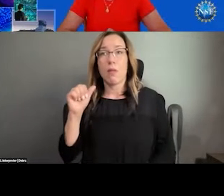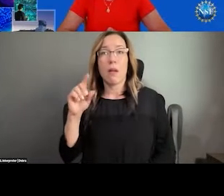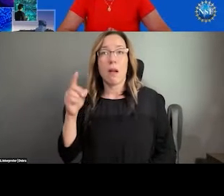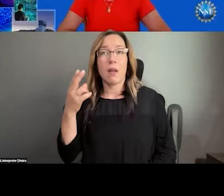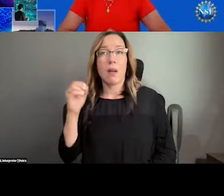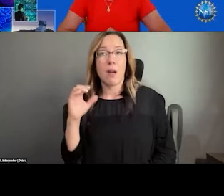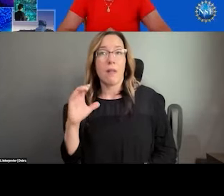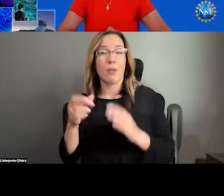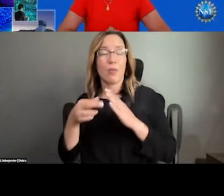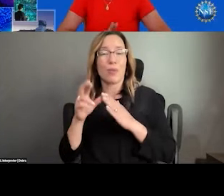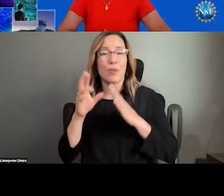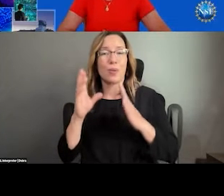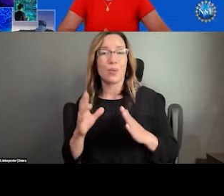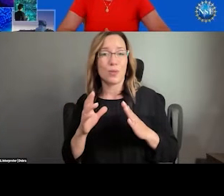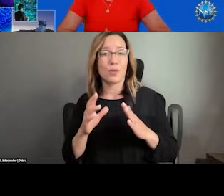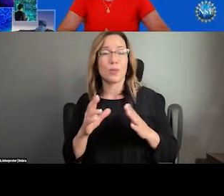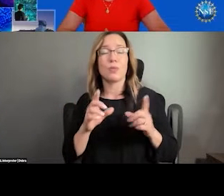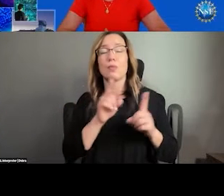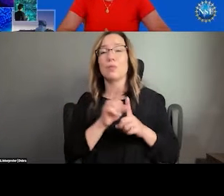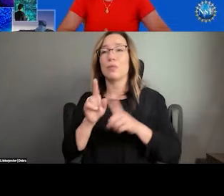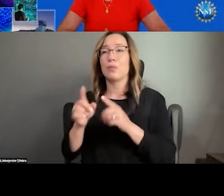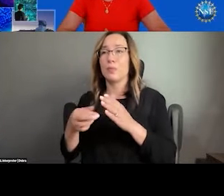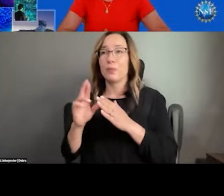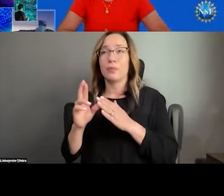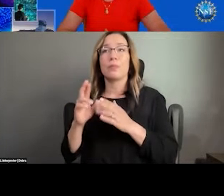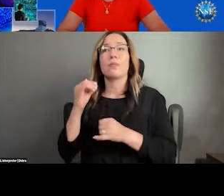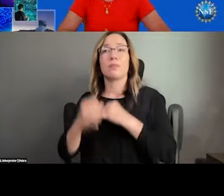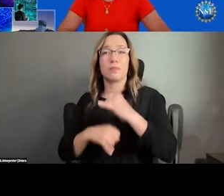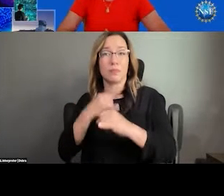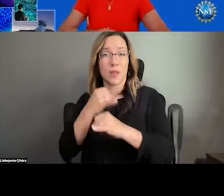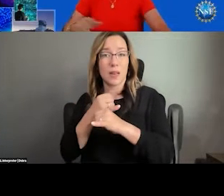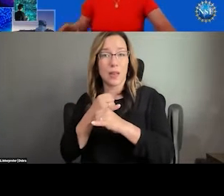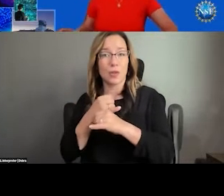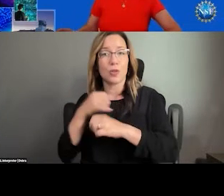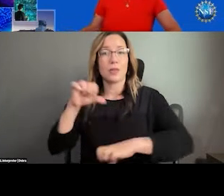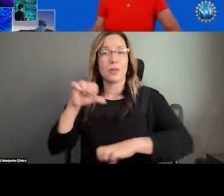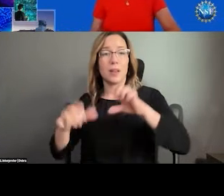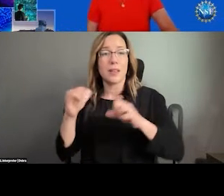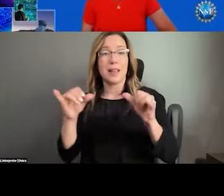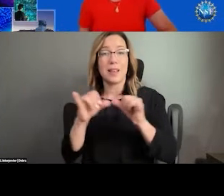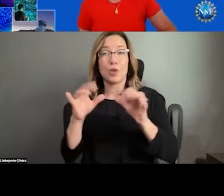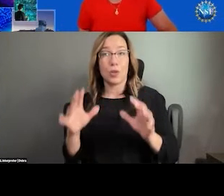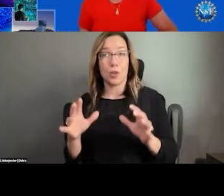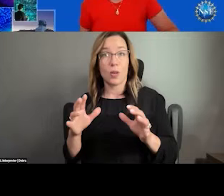It's also reviewed by the Office of International Science and Engineering. Then finally through our division of